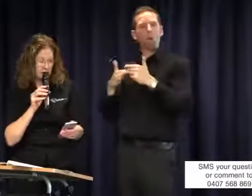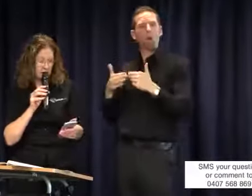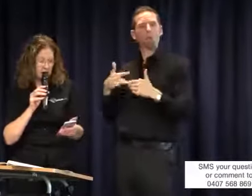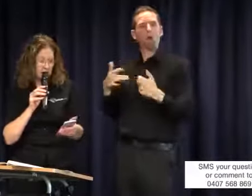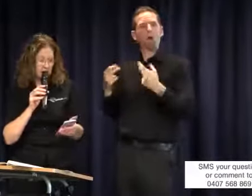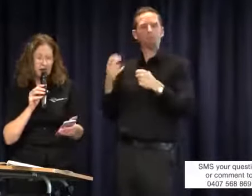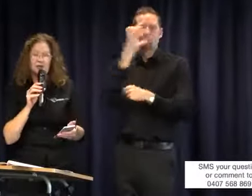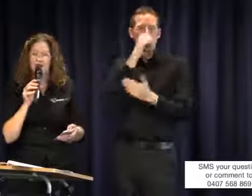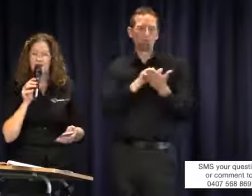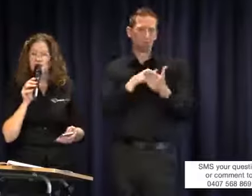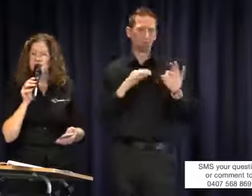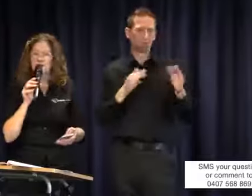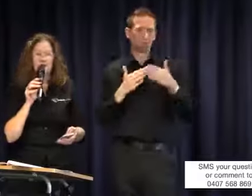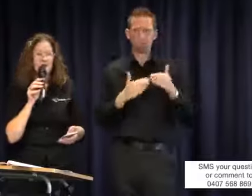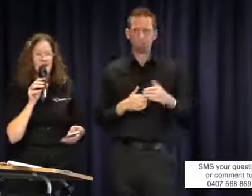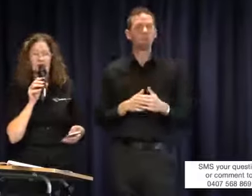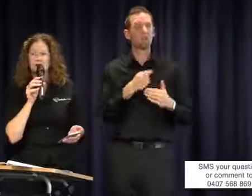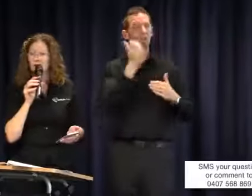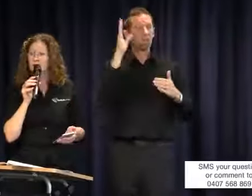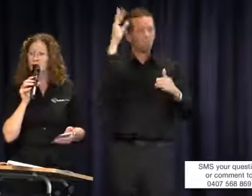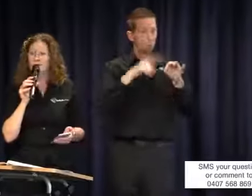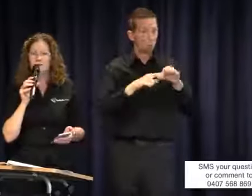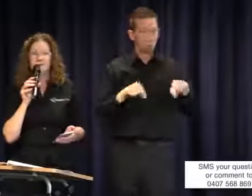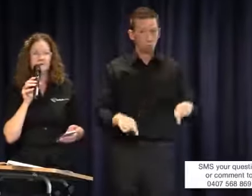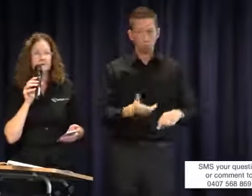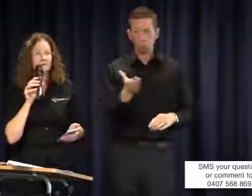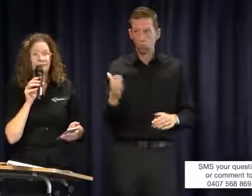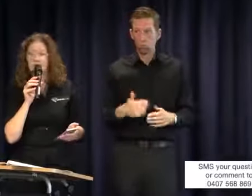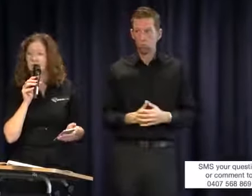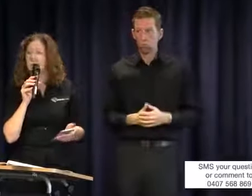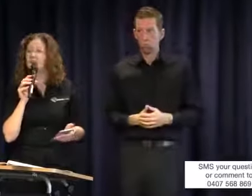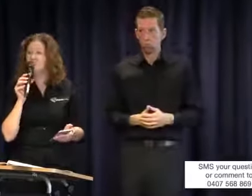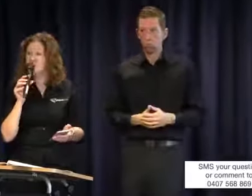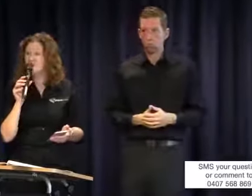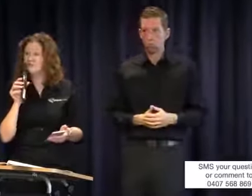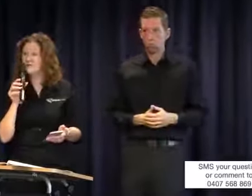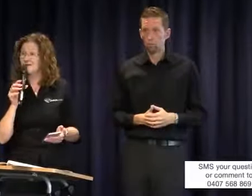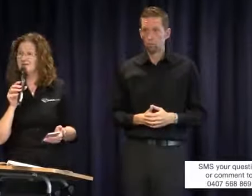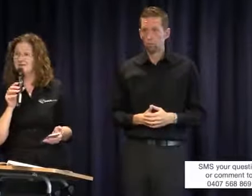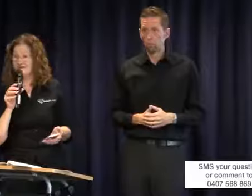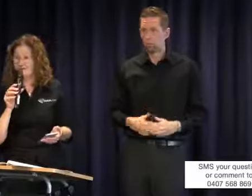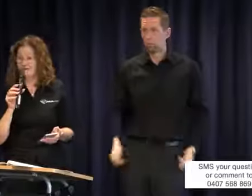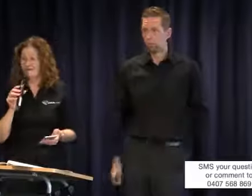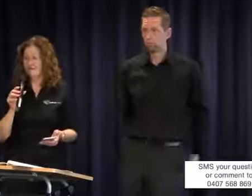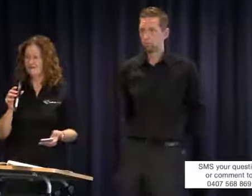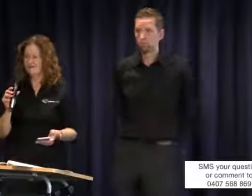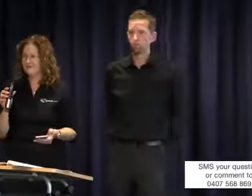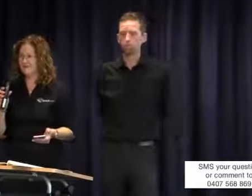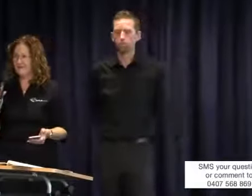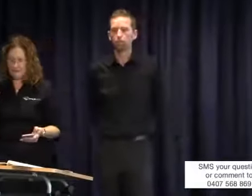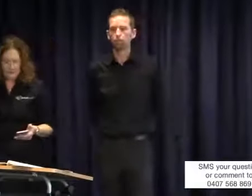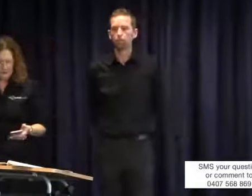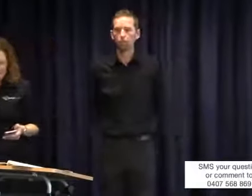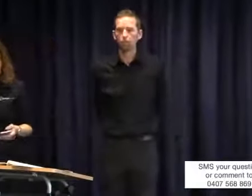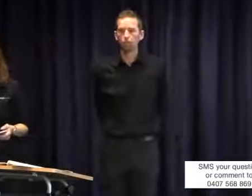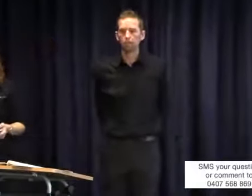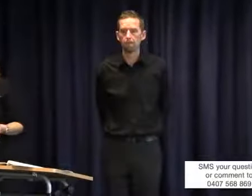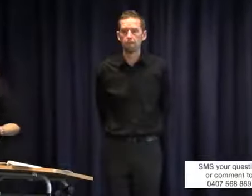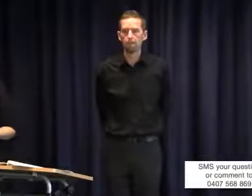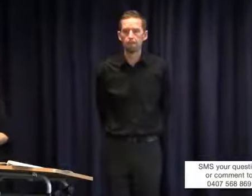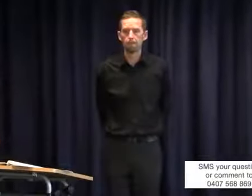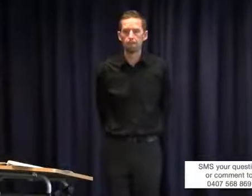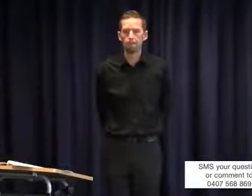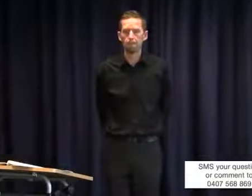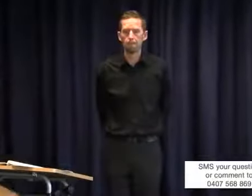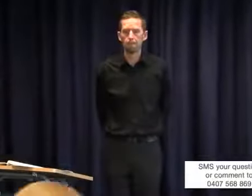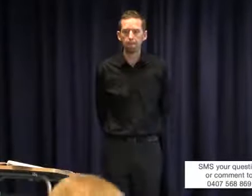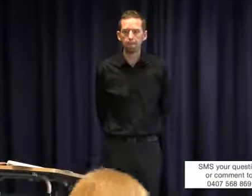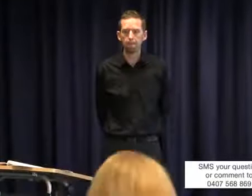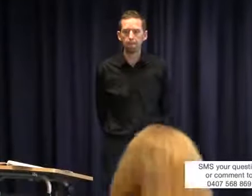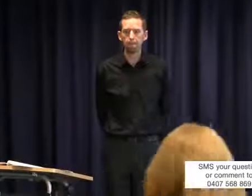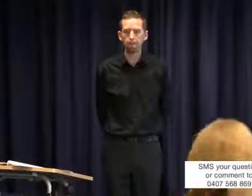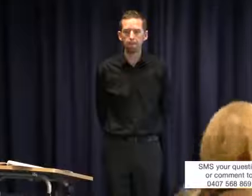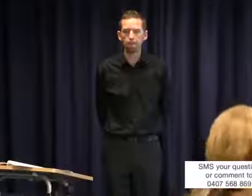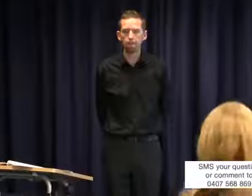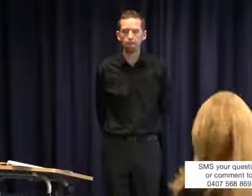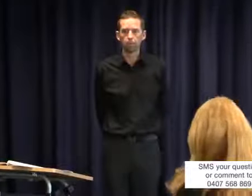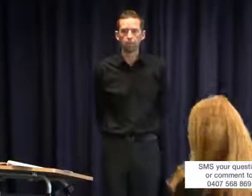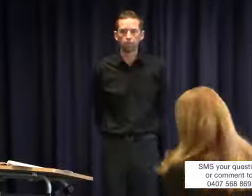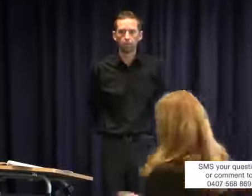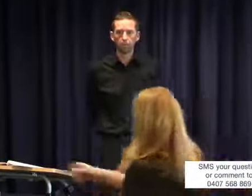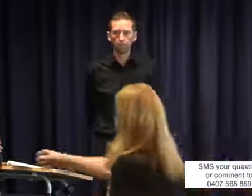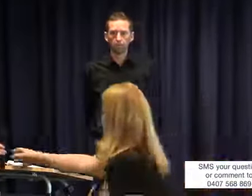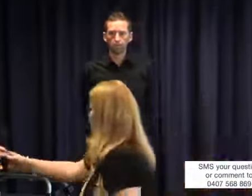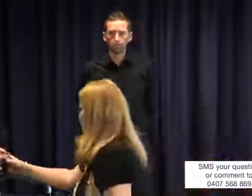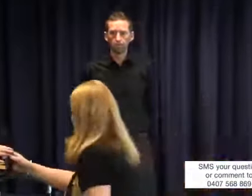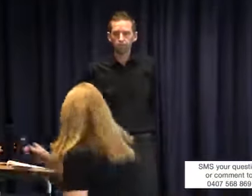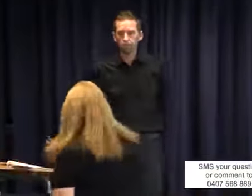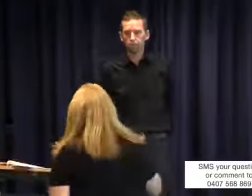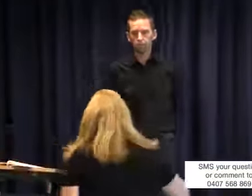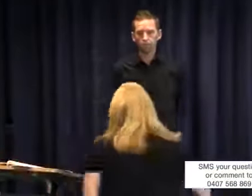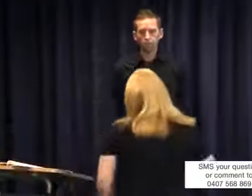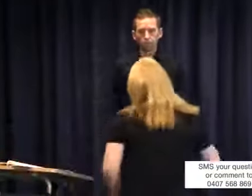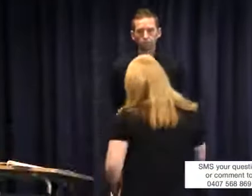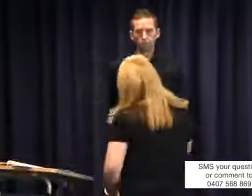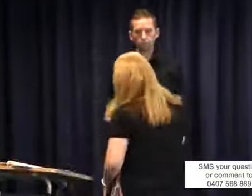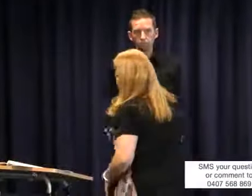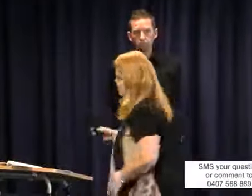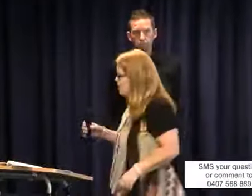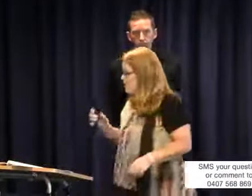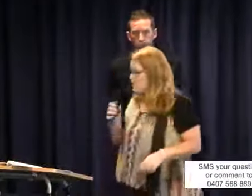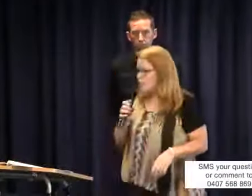Do we have any questions from the floor?